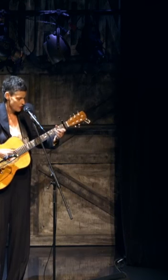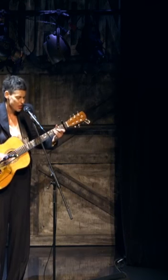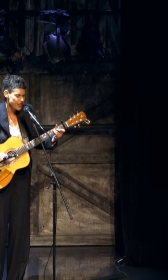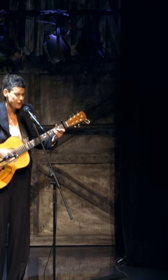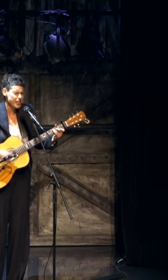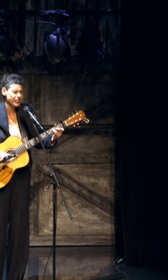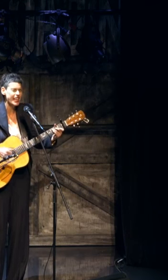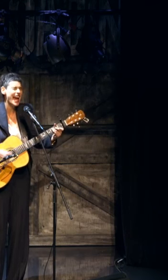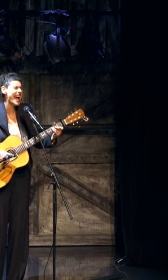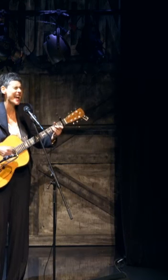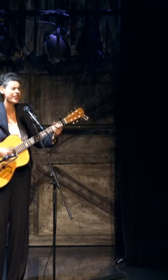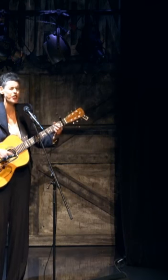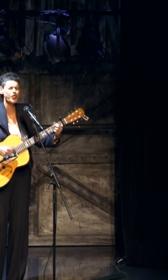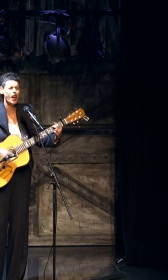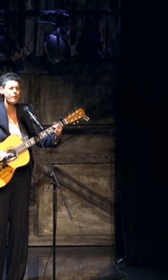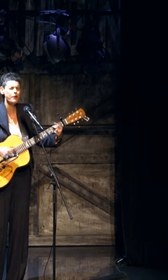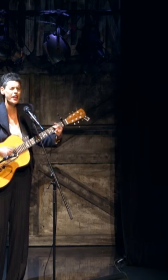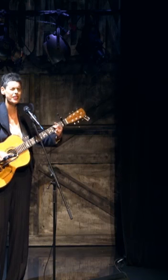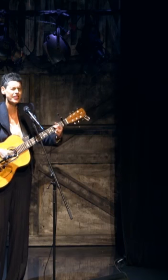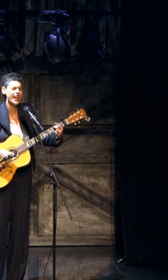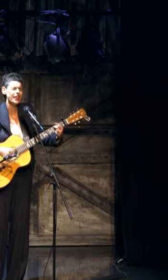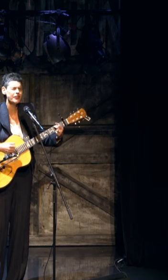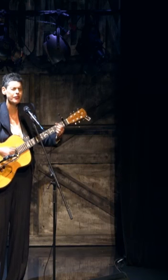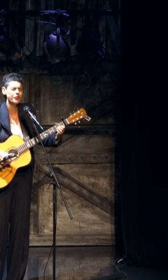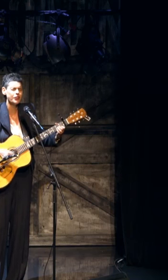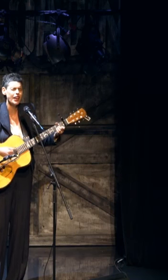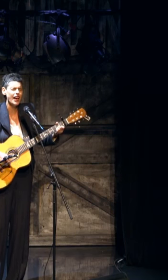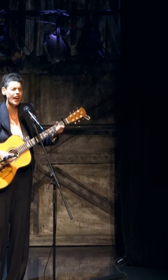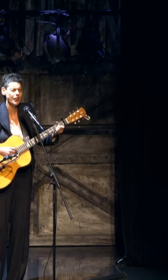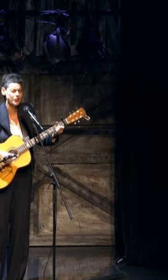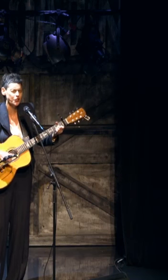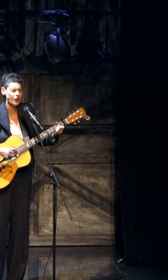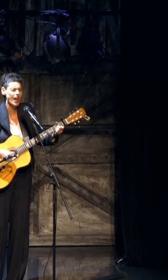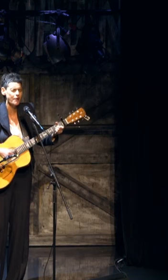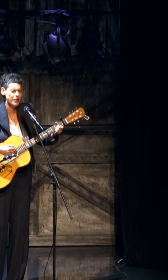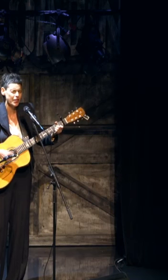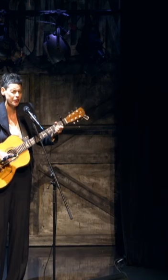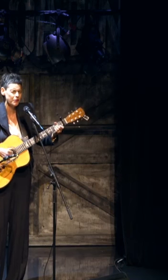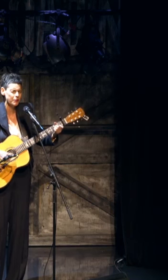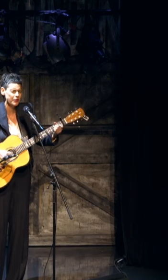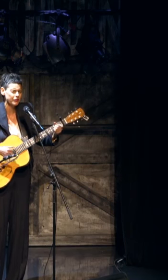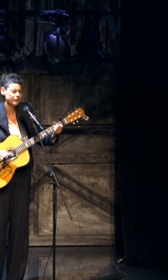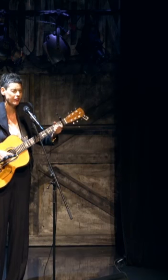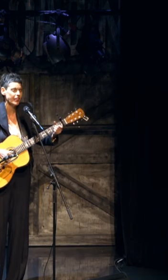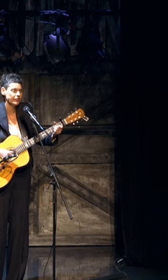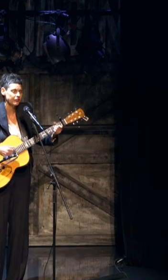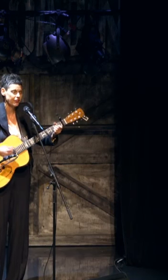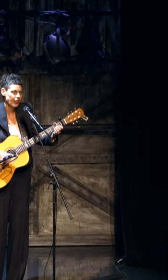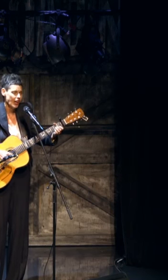# Forgiveness like the sharpest knife # Oh, God, inscribe me in the Book Of Life